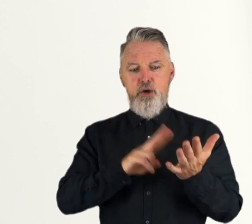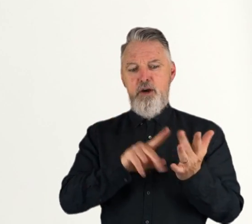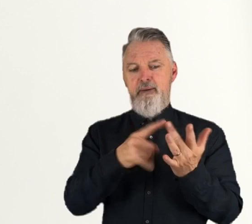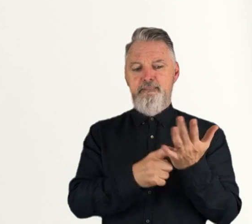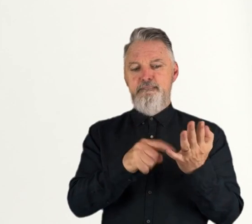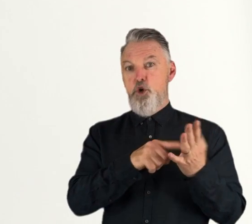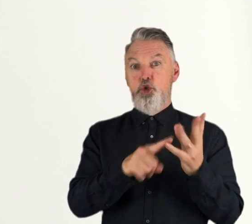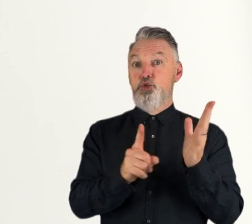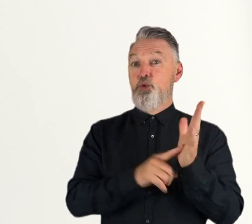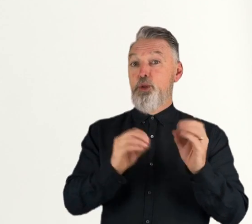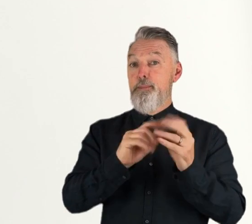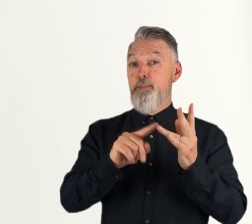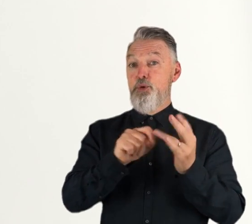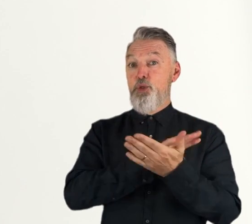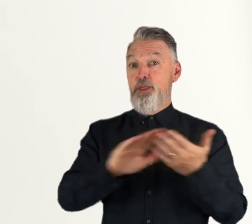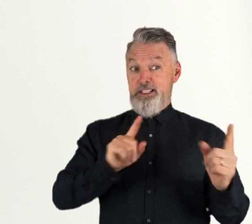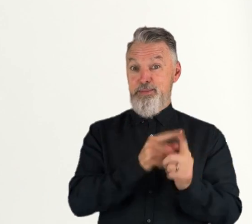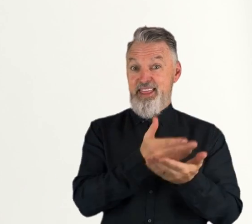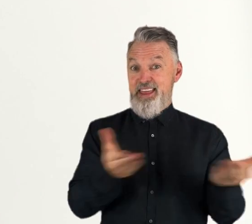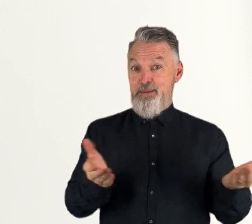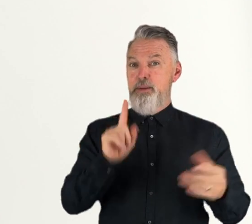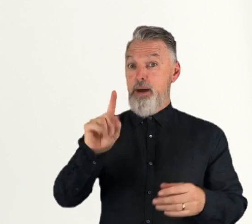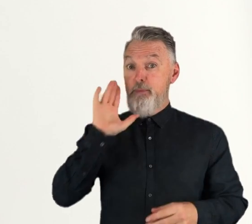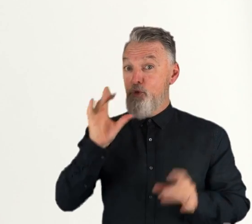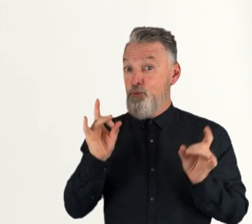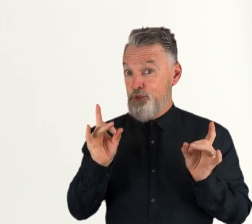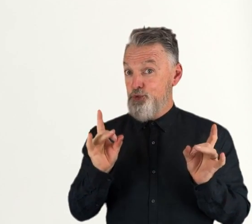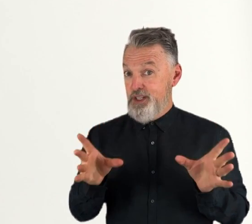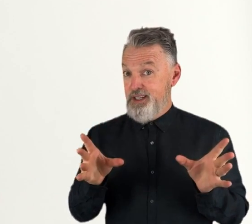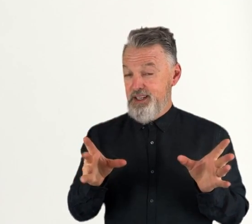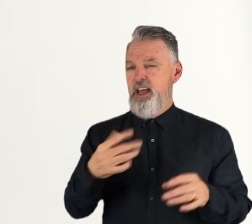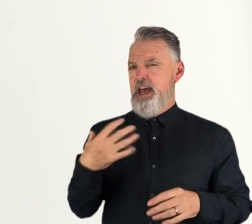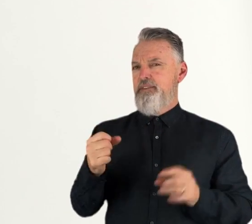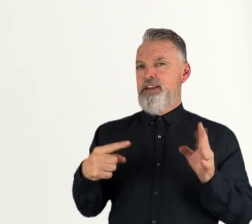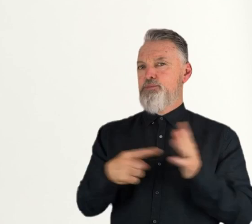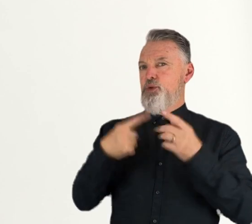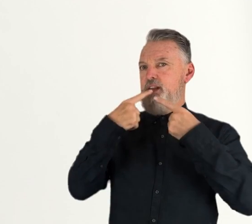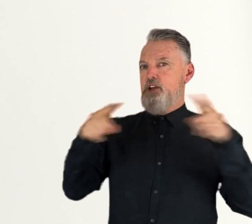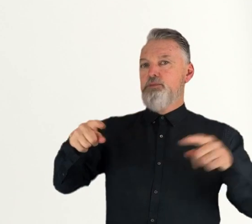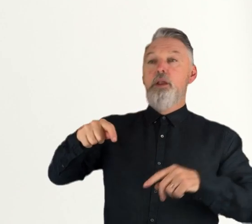to meet those founders. but just before we do that, a couple of important announcements of what’s on the horizon for Remarkable.